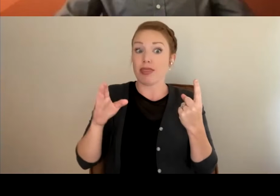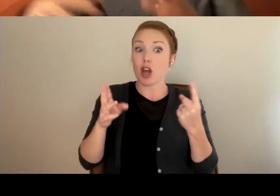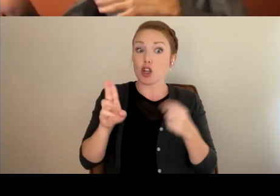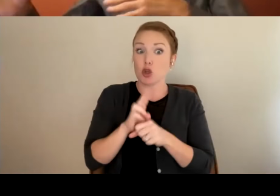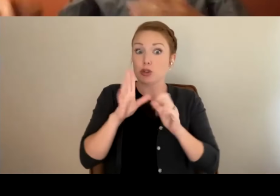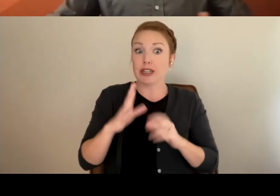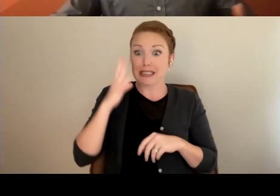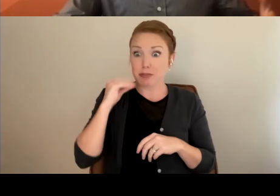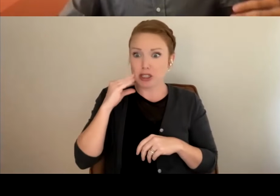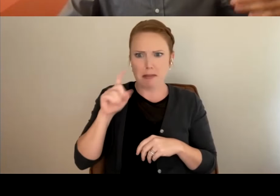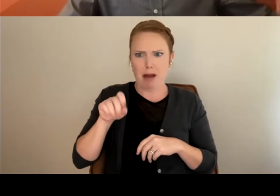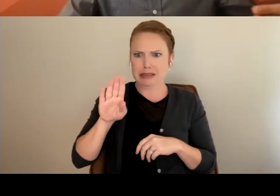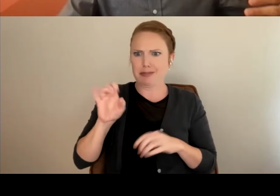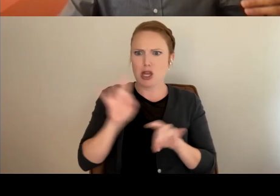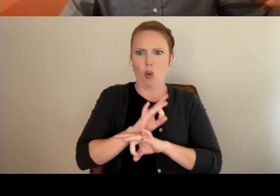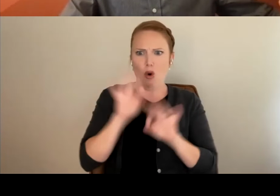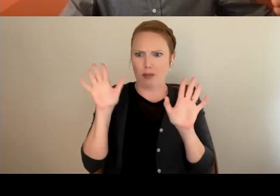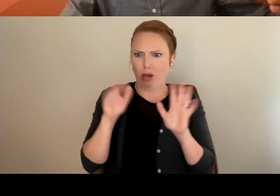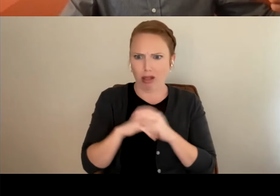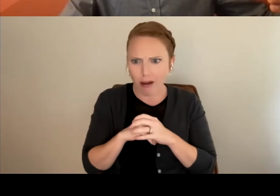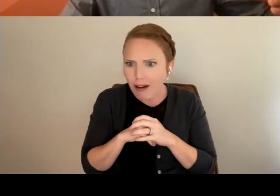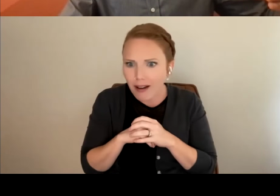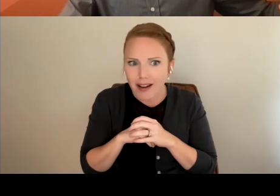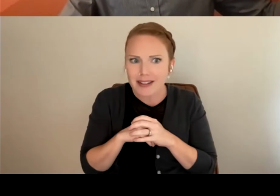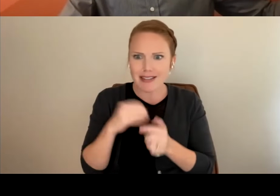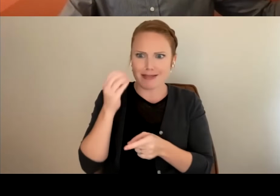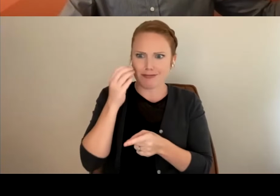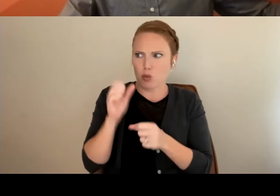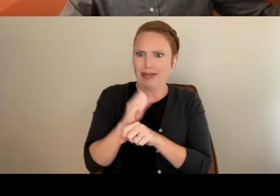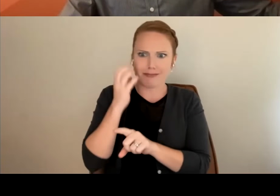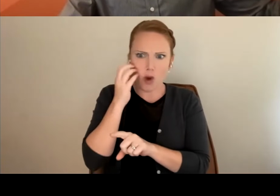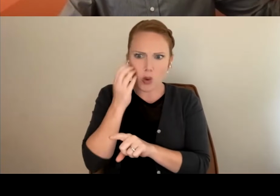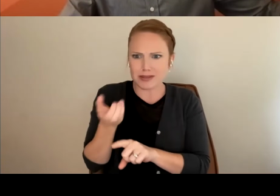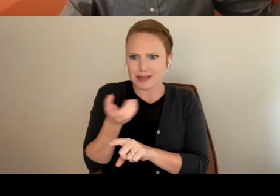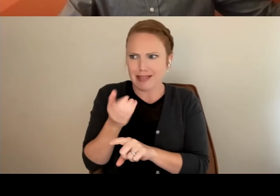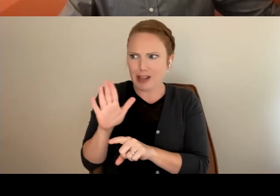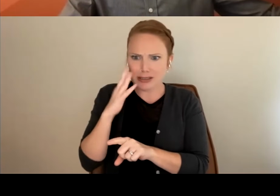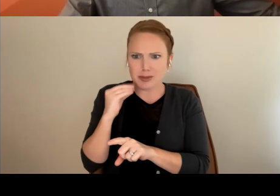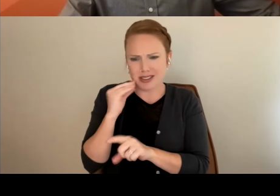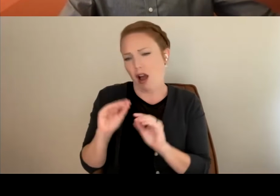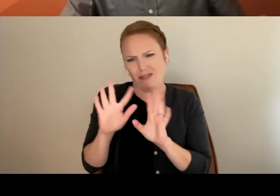and he elaborates on that but I'm not going to read all of that. Or two, it's not worth